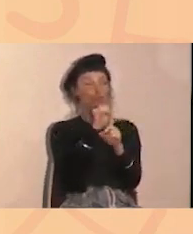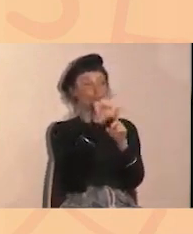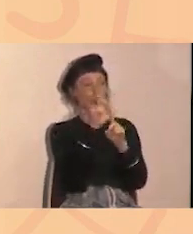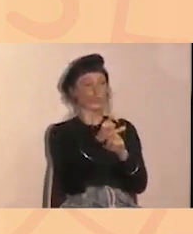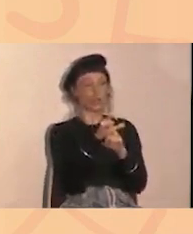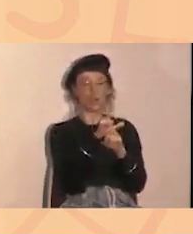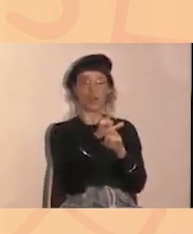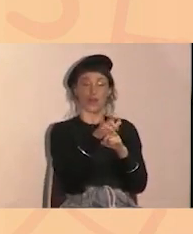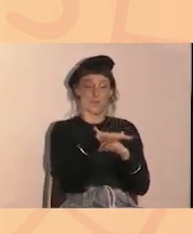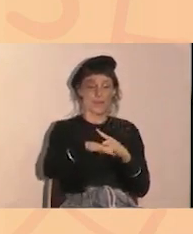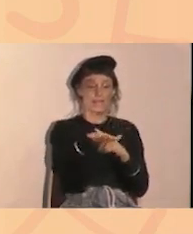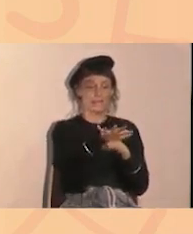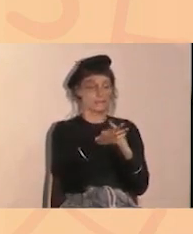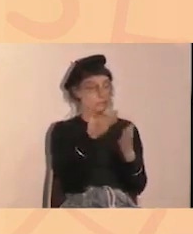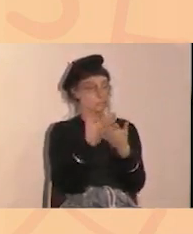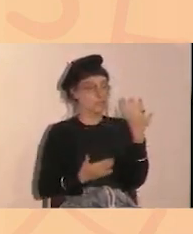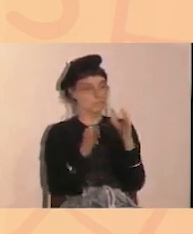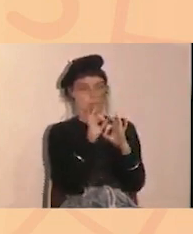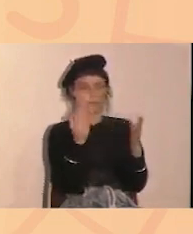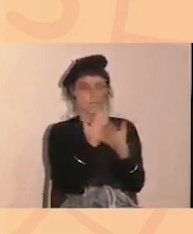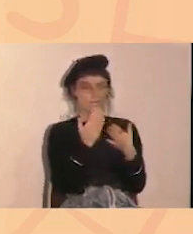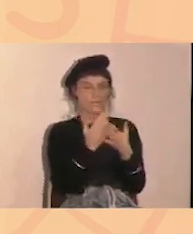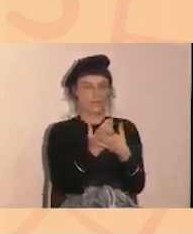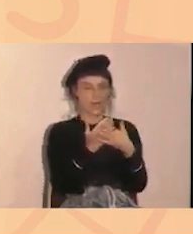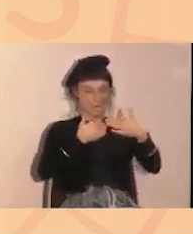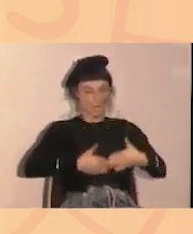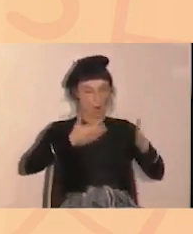It wasn't this white box kind of approach that, you know, came out of modernism.